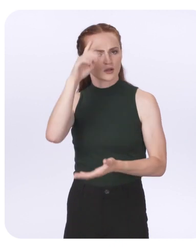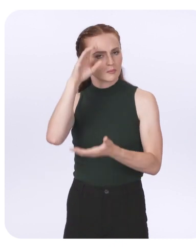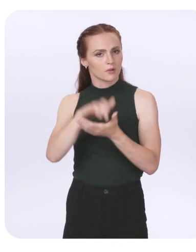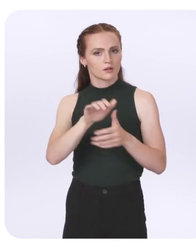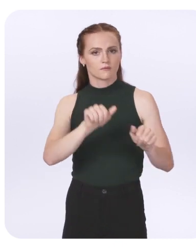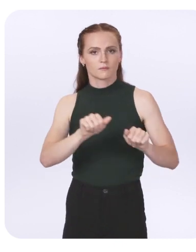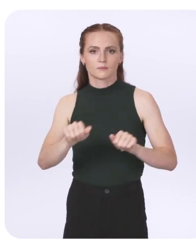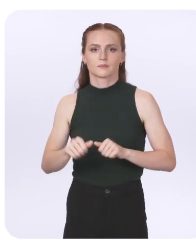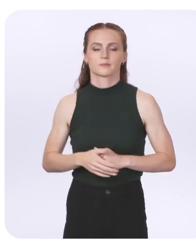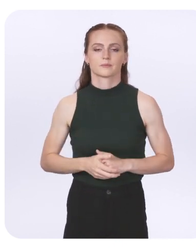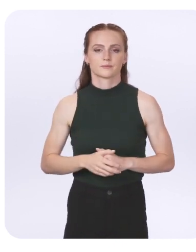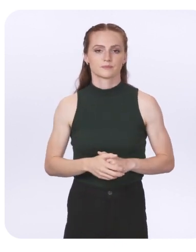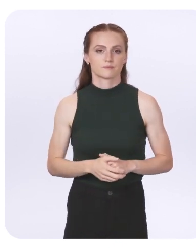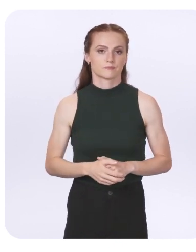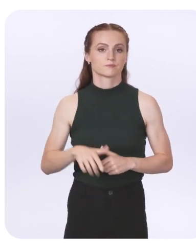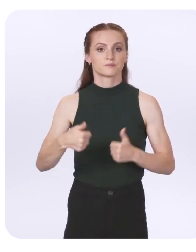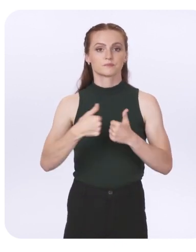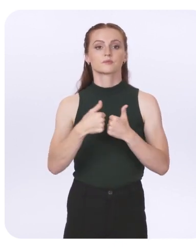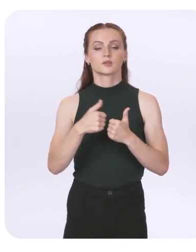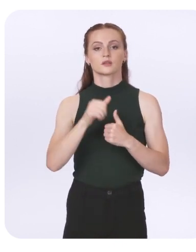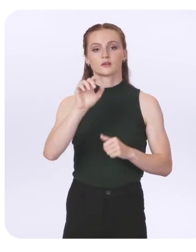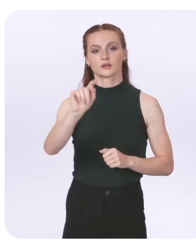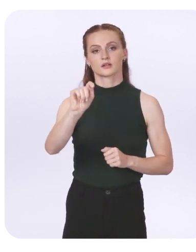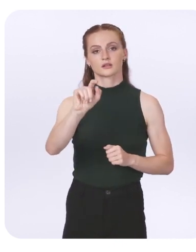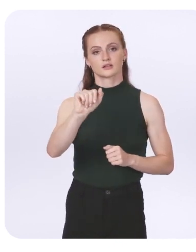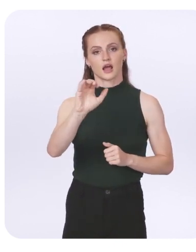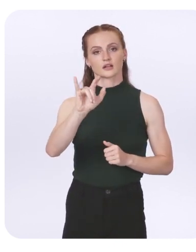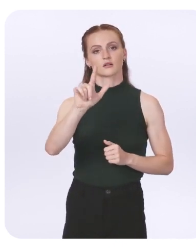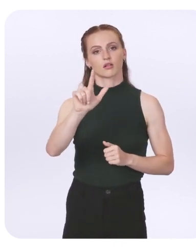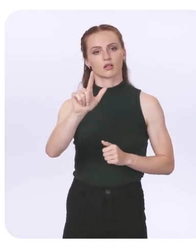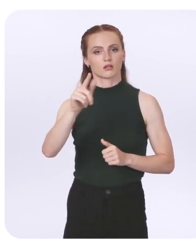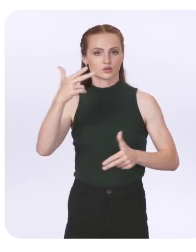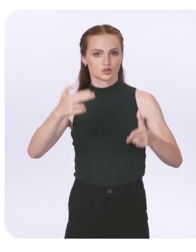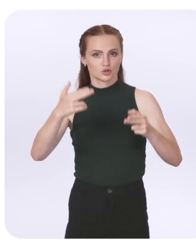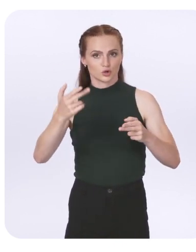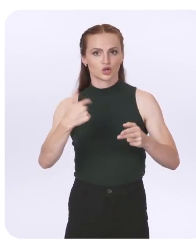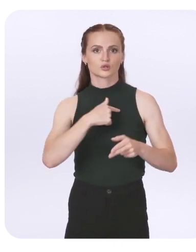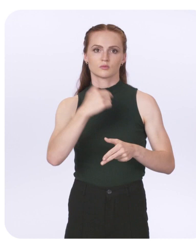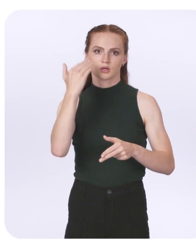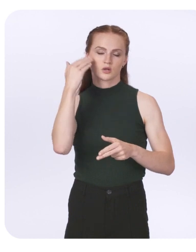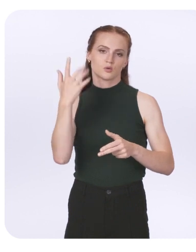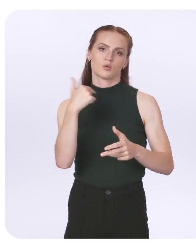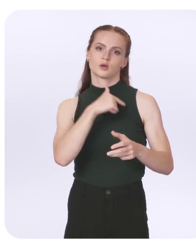With the game being a tactical shooter, we wanted to have a large arsenal of different weapons,